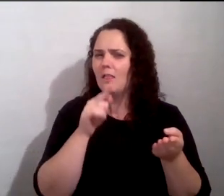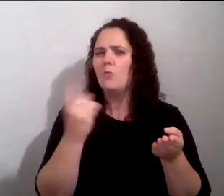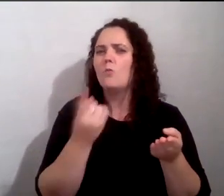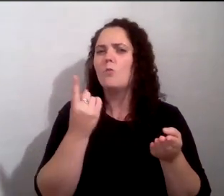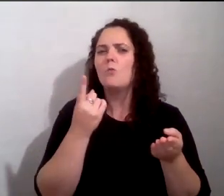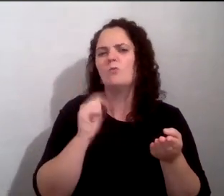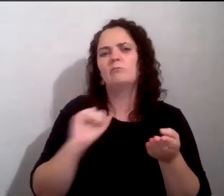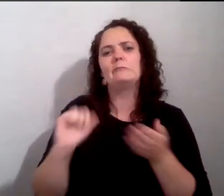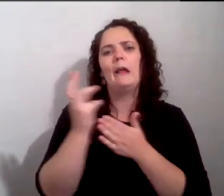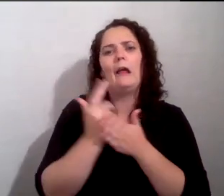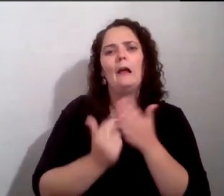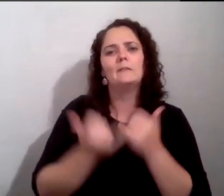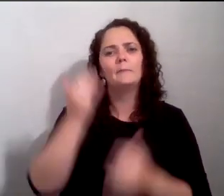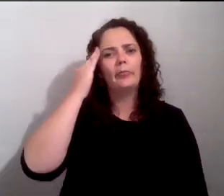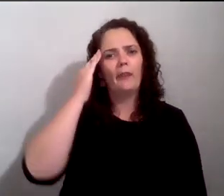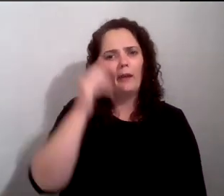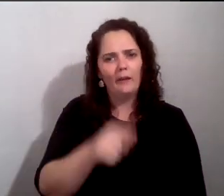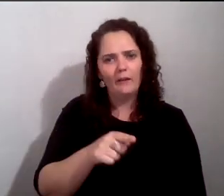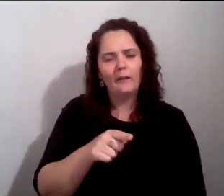sentimental aspect of this painting that was so popular